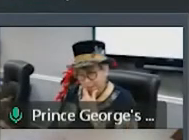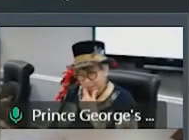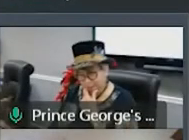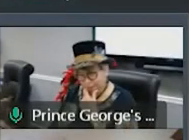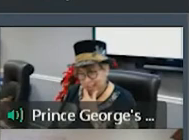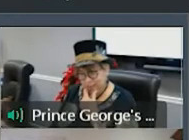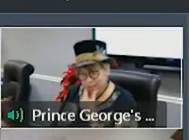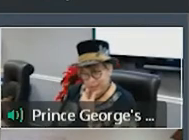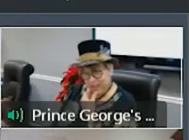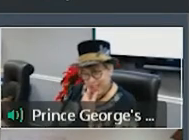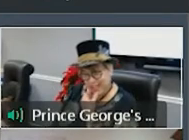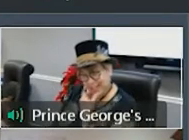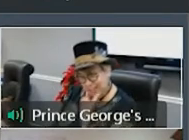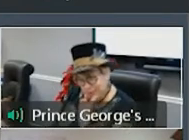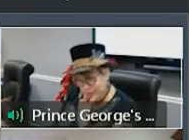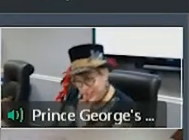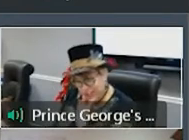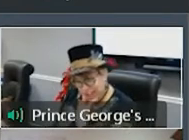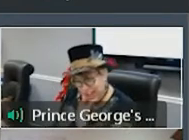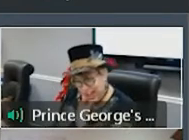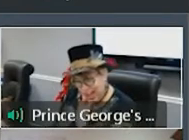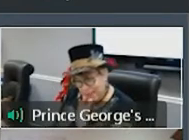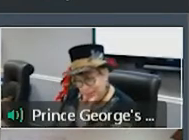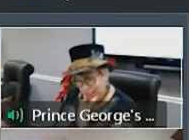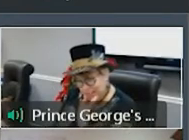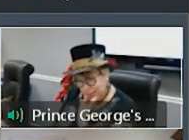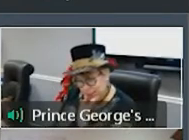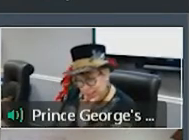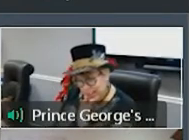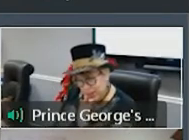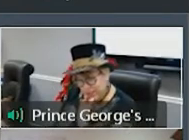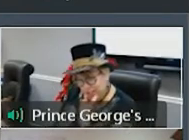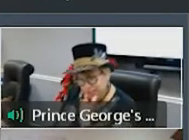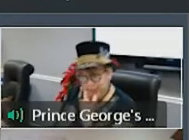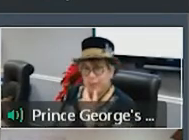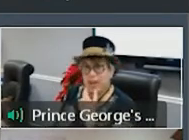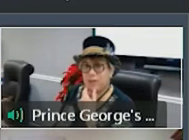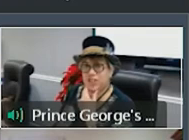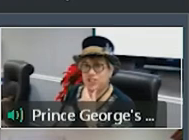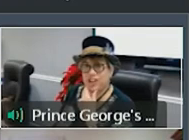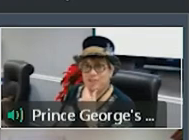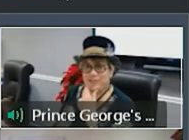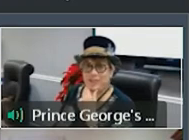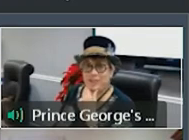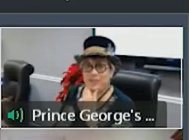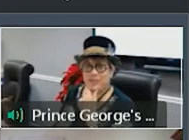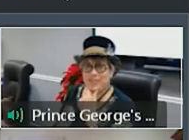Smooth landing, Mr. Bossy. Thank you so much. Let's see if the board has any questions of you Madam vice chair.